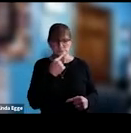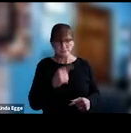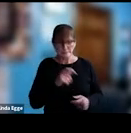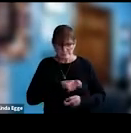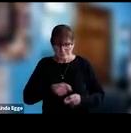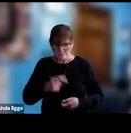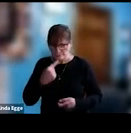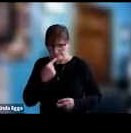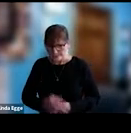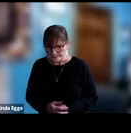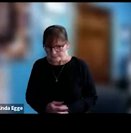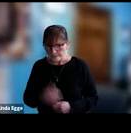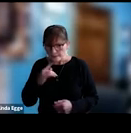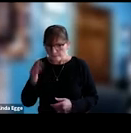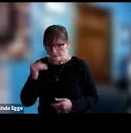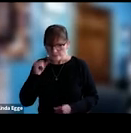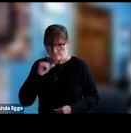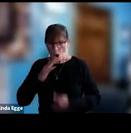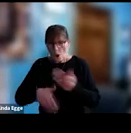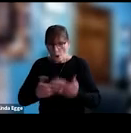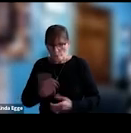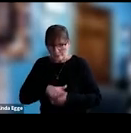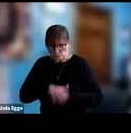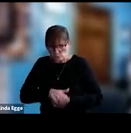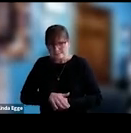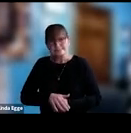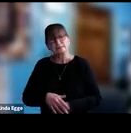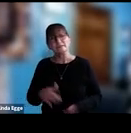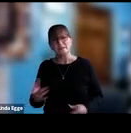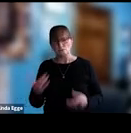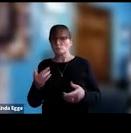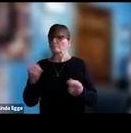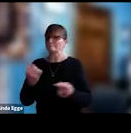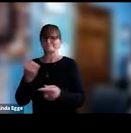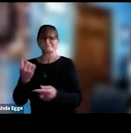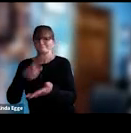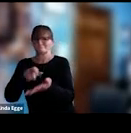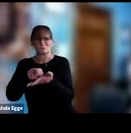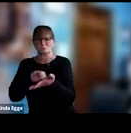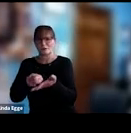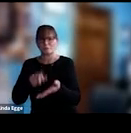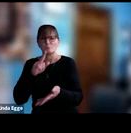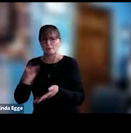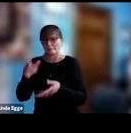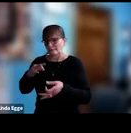is she says, "Because of all my stress." And then, you know, you can always write what the client says and then give a description after that